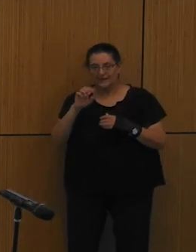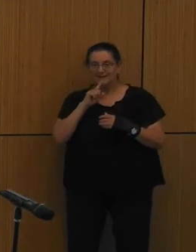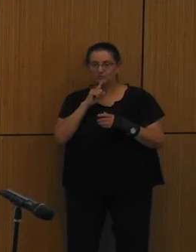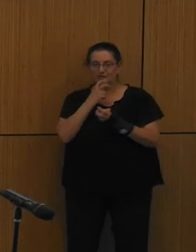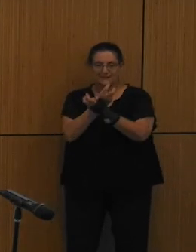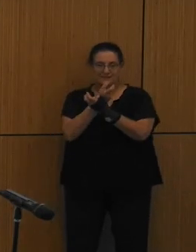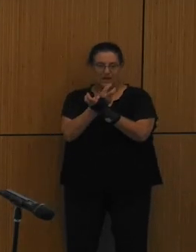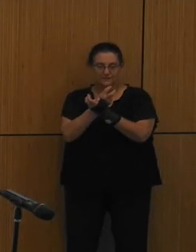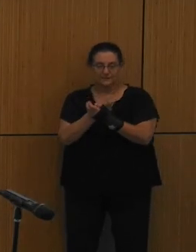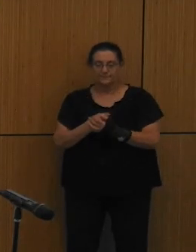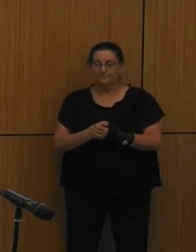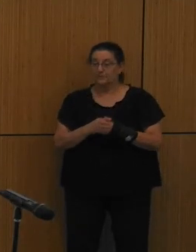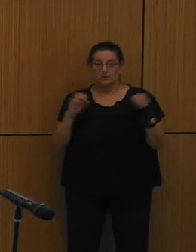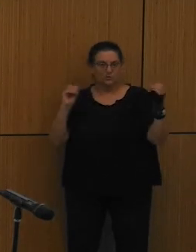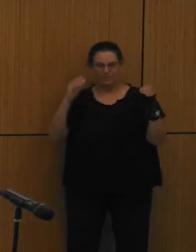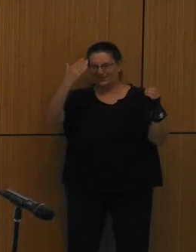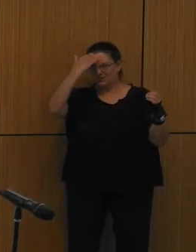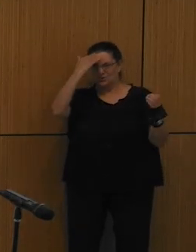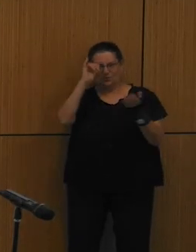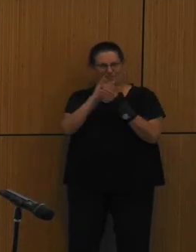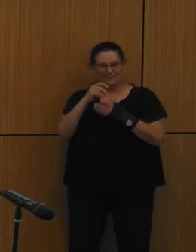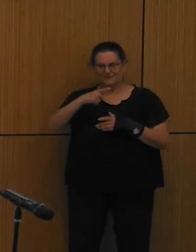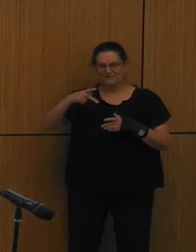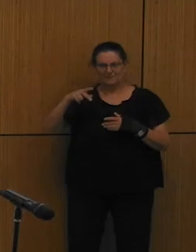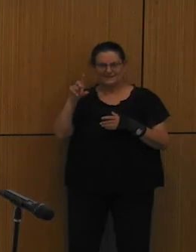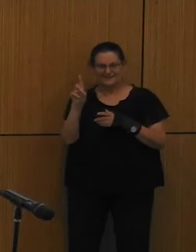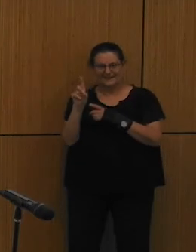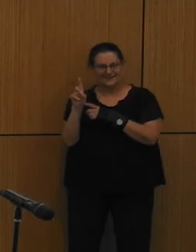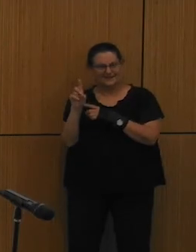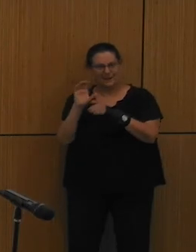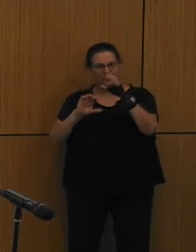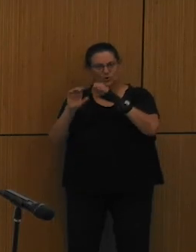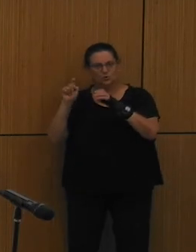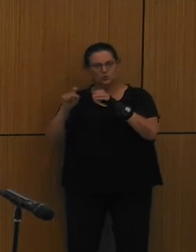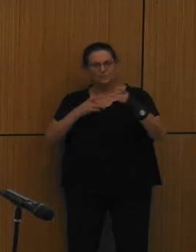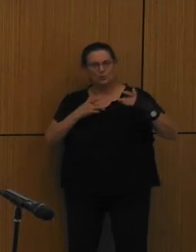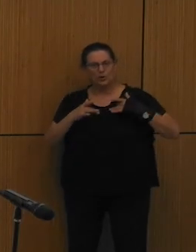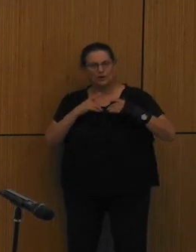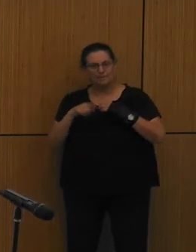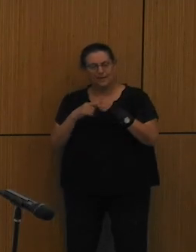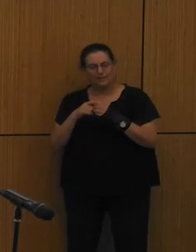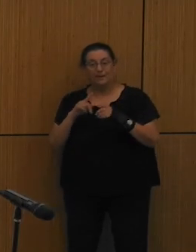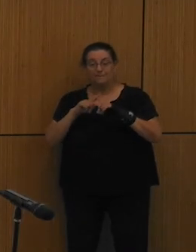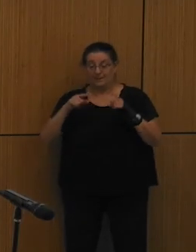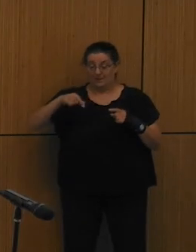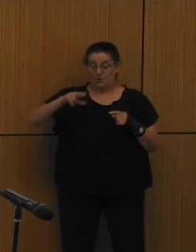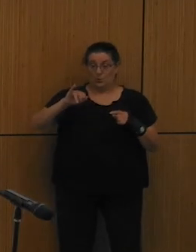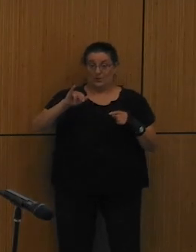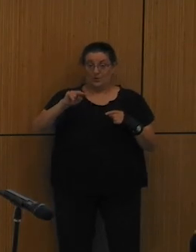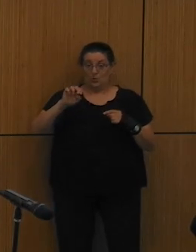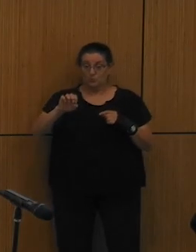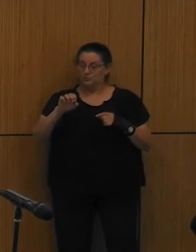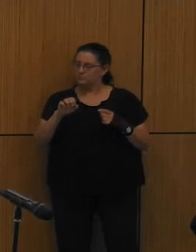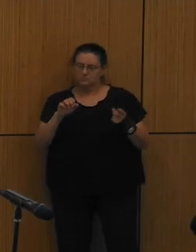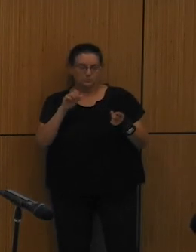Nobody knew that this this PPD chemical was something we should be worried about. This quinone there was an in any chemical database that exists.